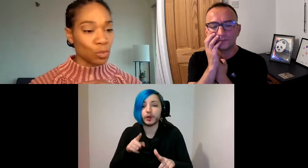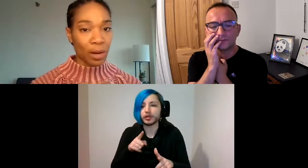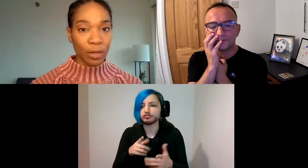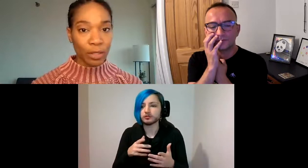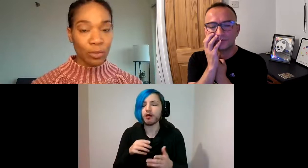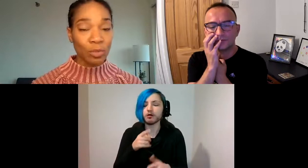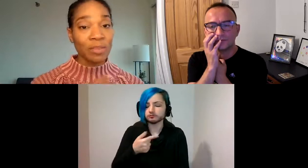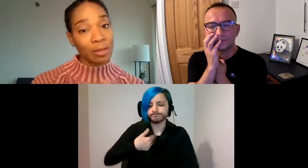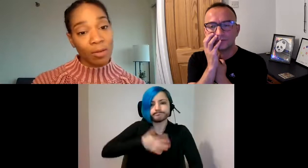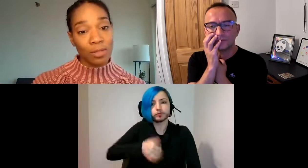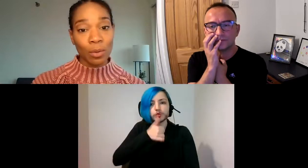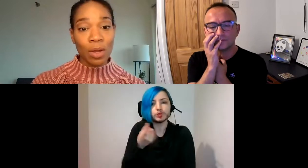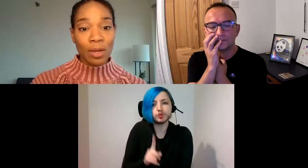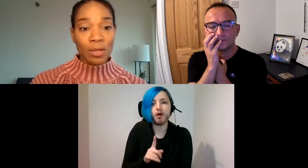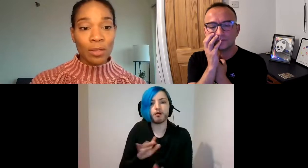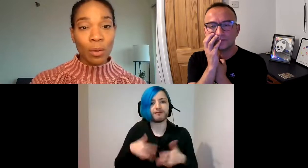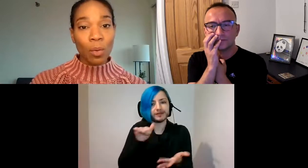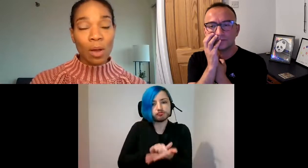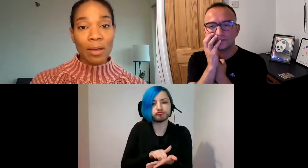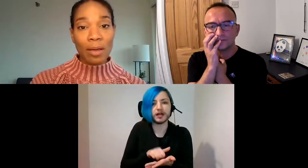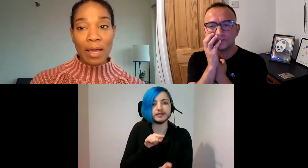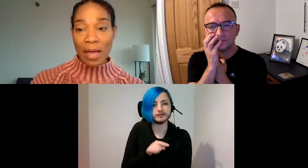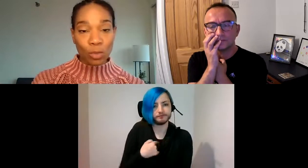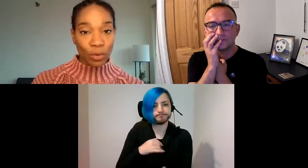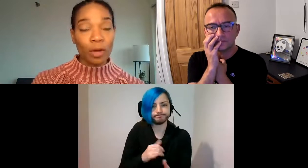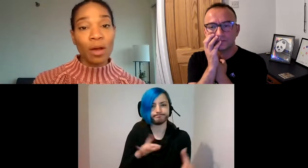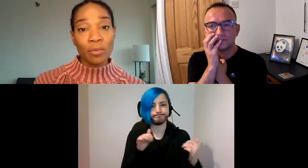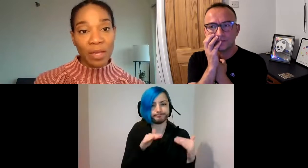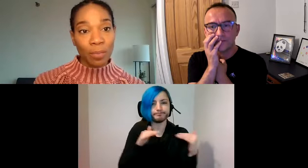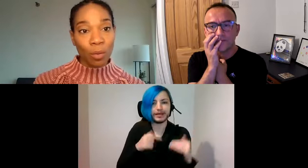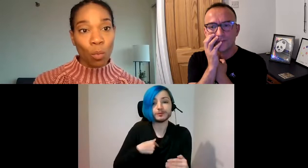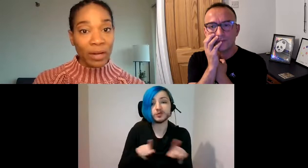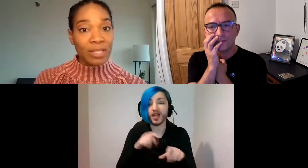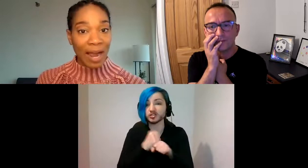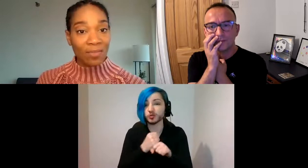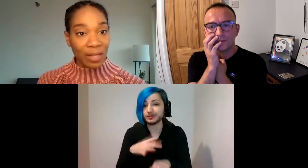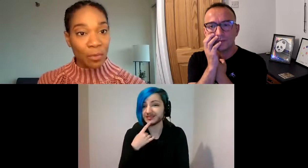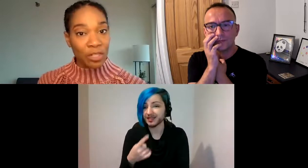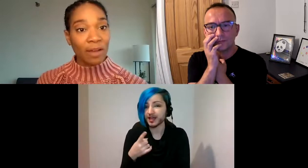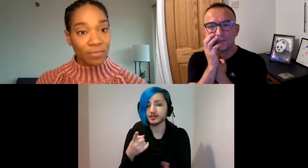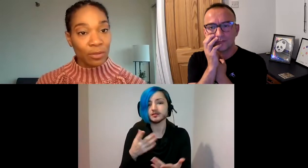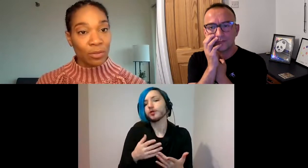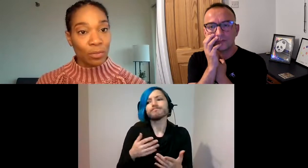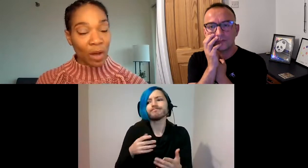their identity both are valid, both need to be celebrated and respected that is_the on going